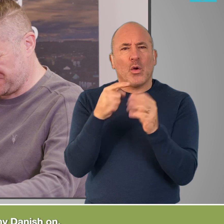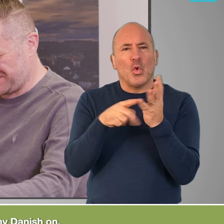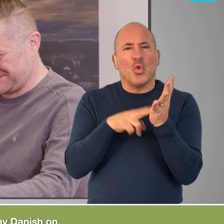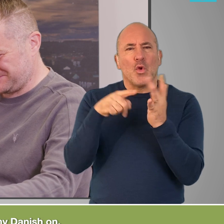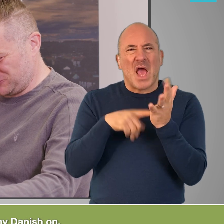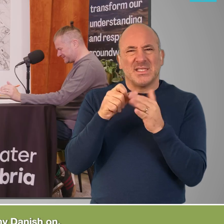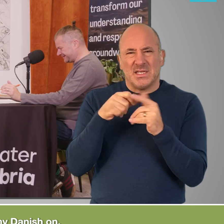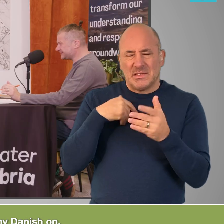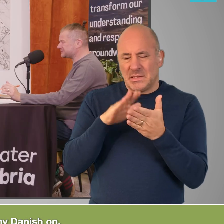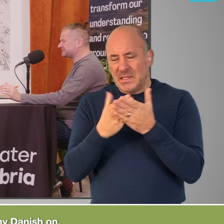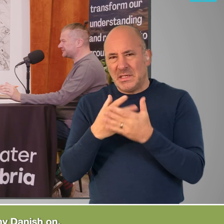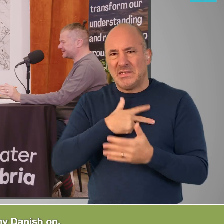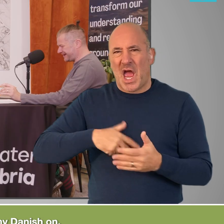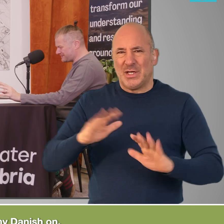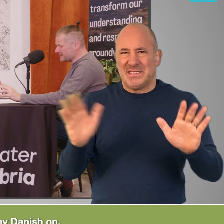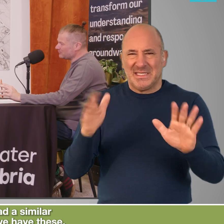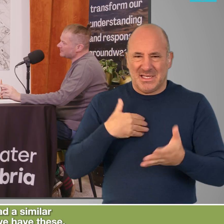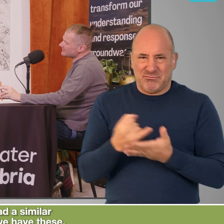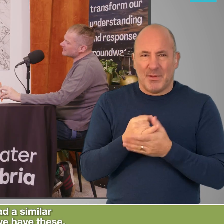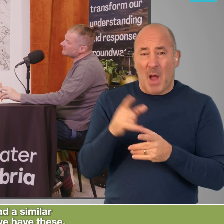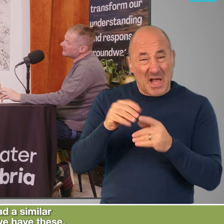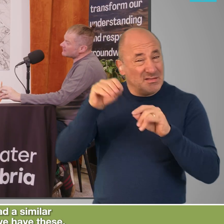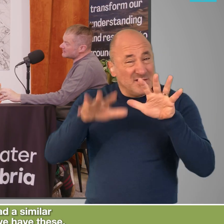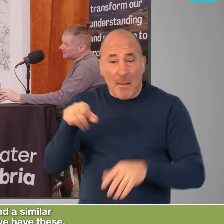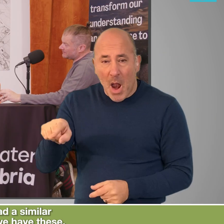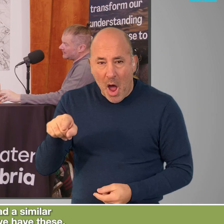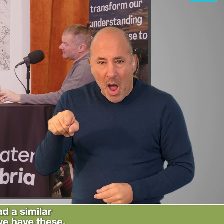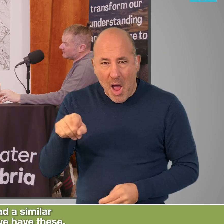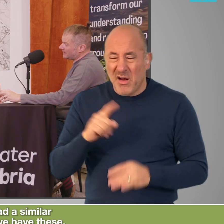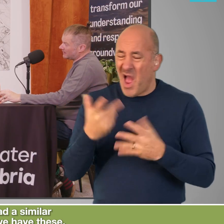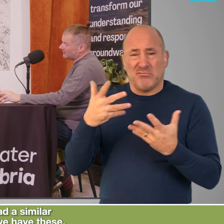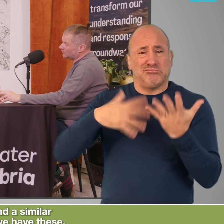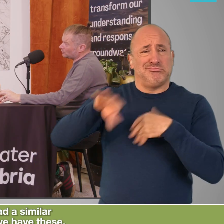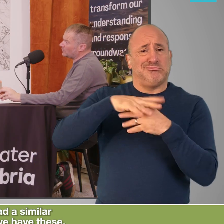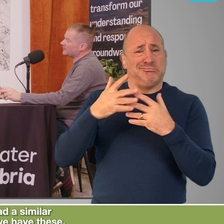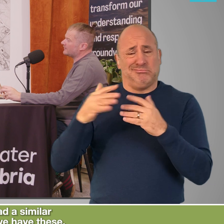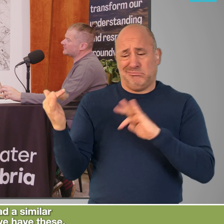I don't want to push my Danish on, but basically they had a similar area there and where we have these,